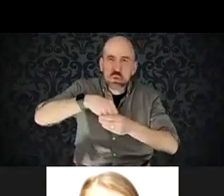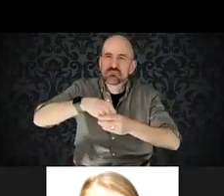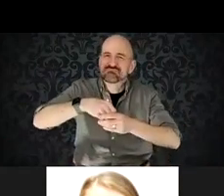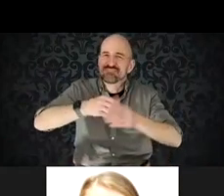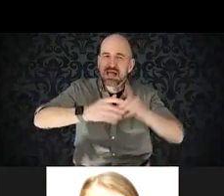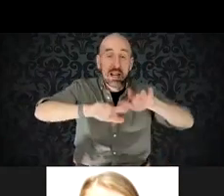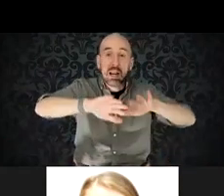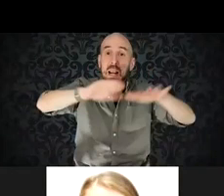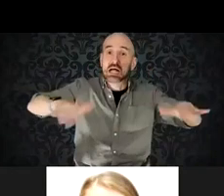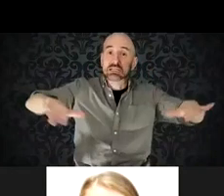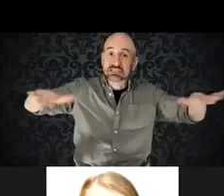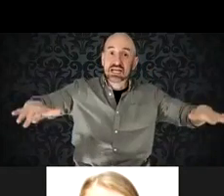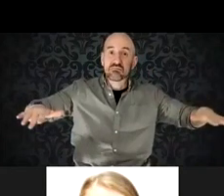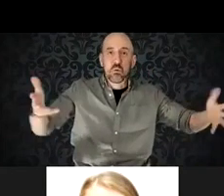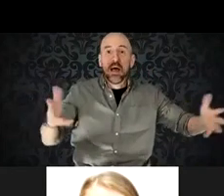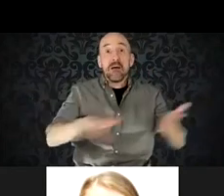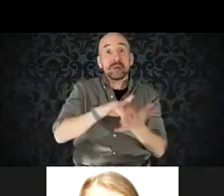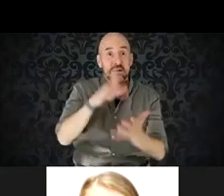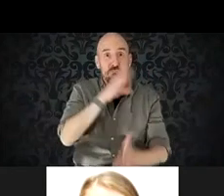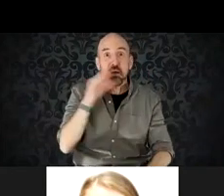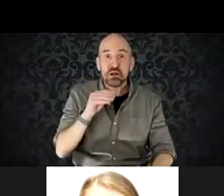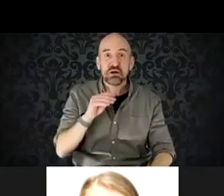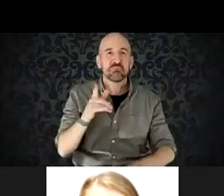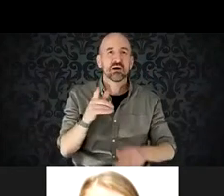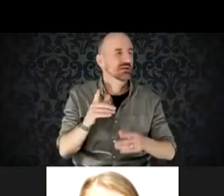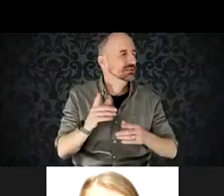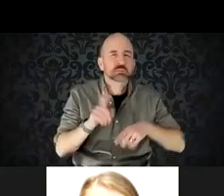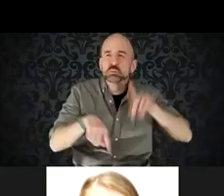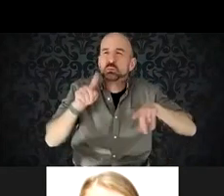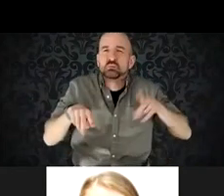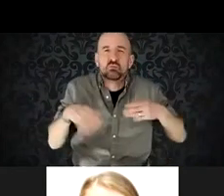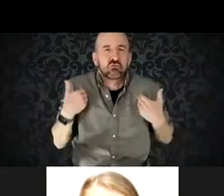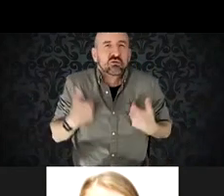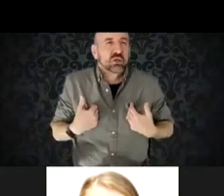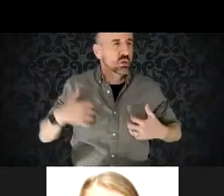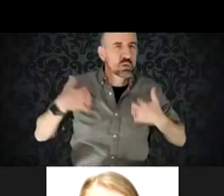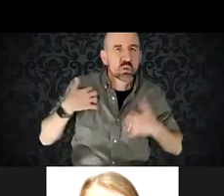beautiful colours, sent of course, shade from trees, different textures underfoot as well. Then there would